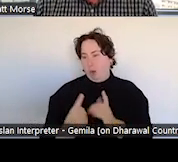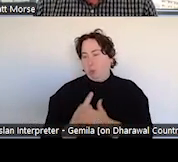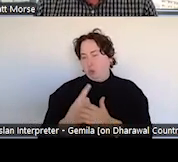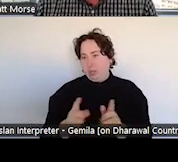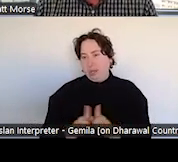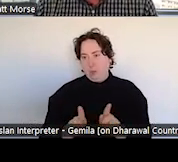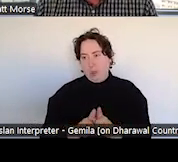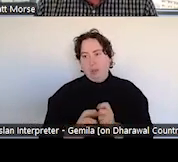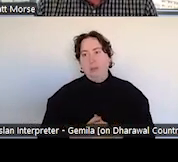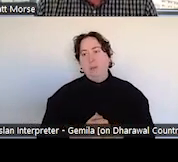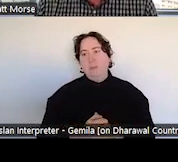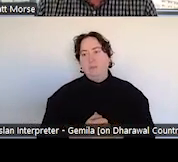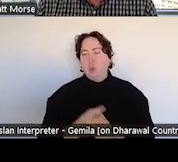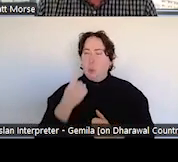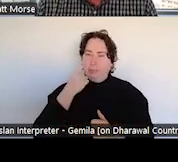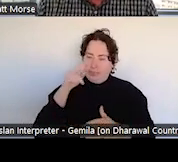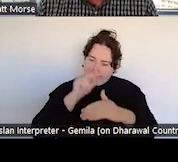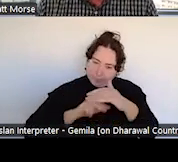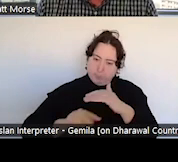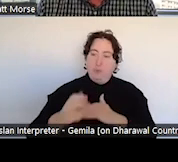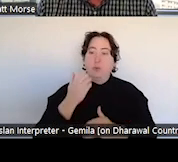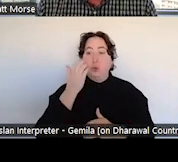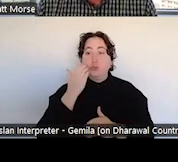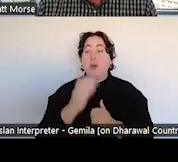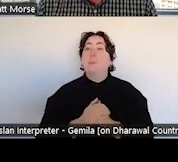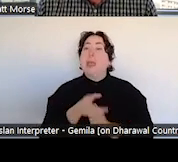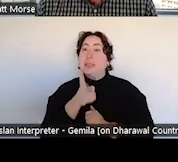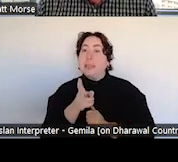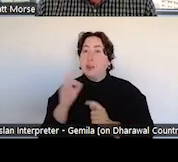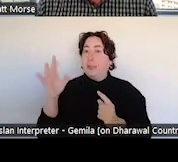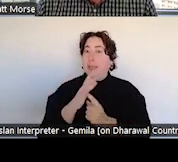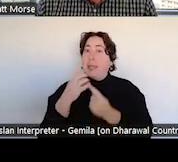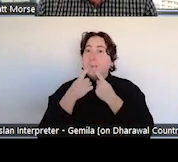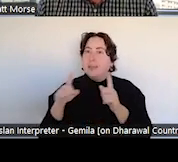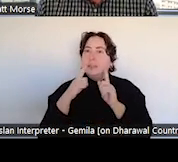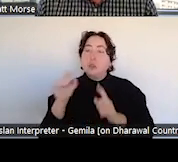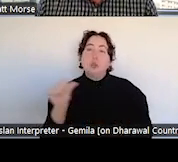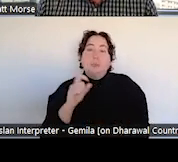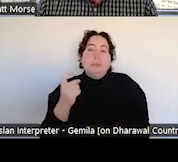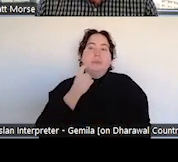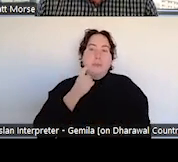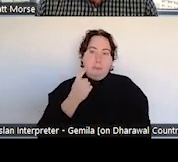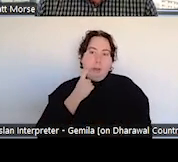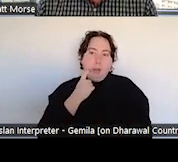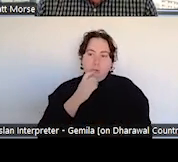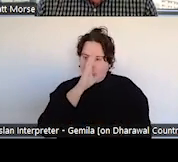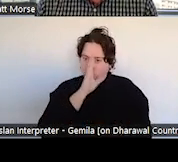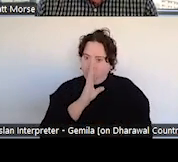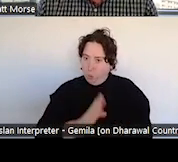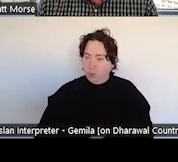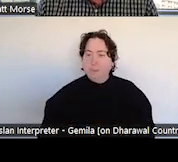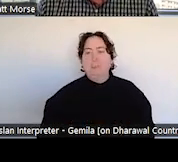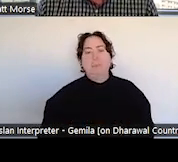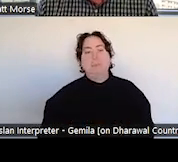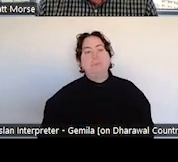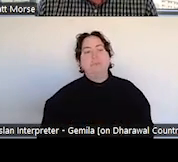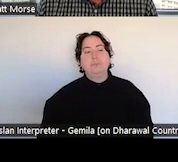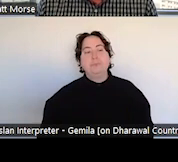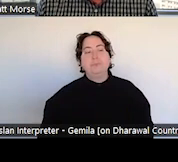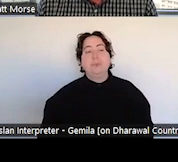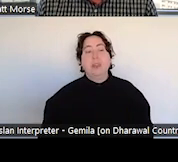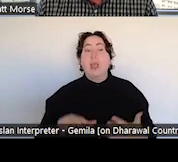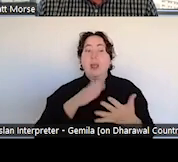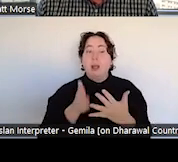Think about your key messaging being quite simple. And finally, it's about making sure